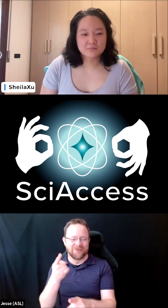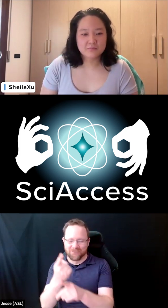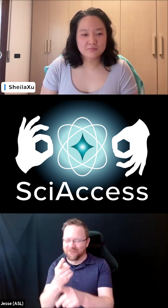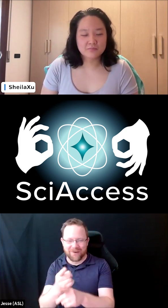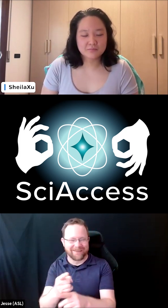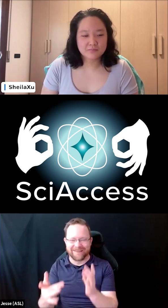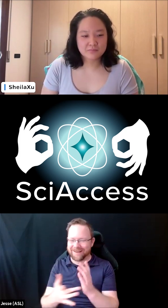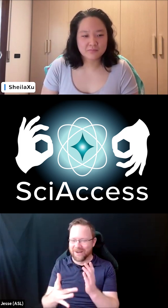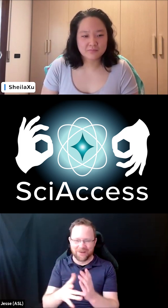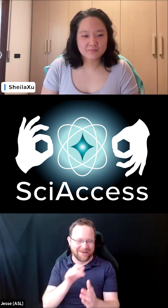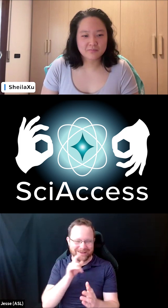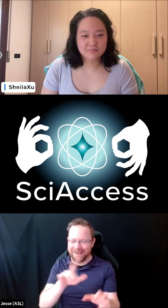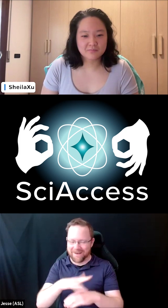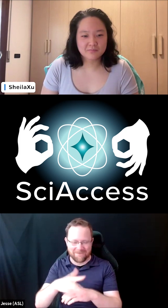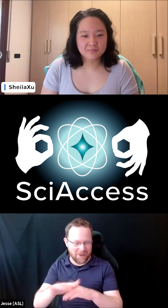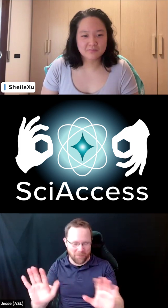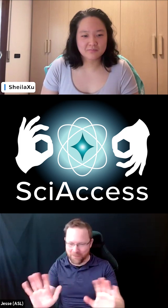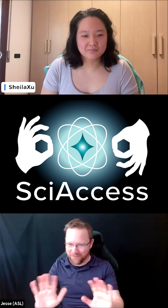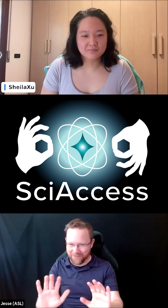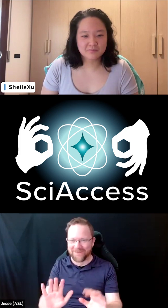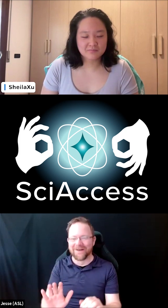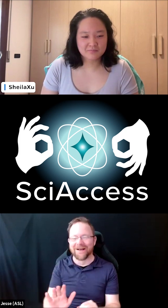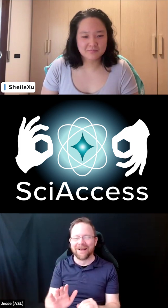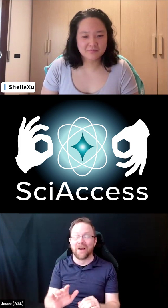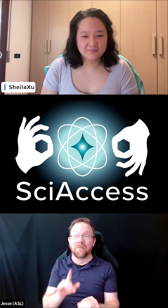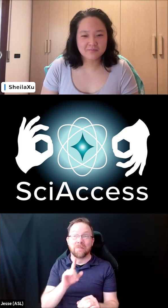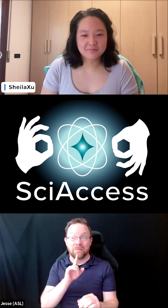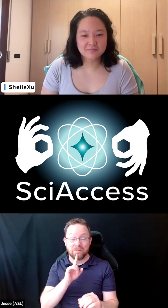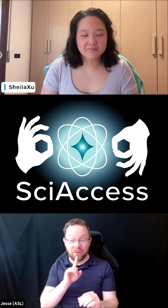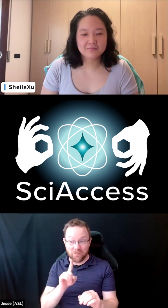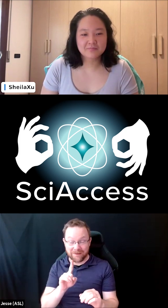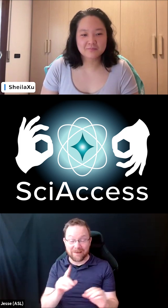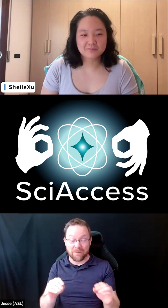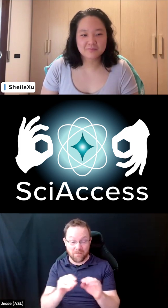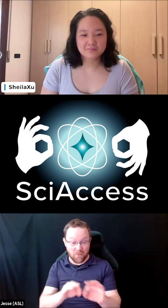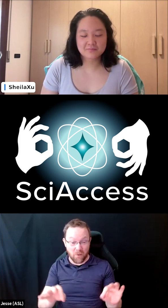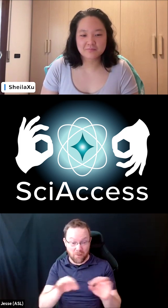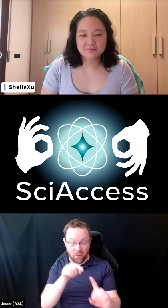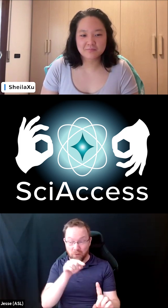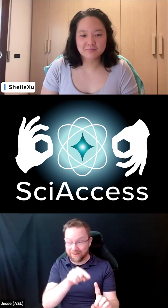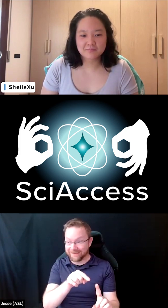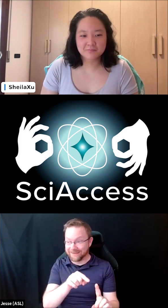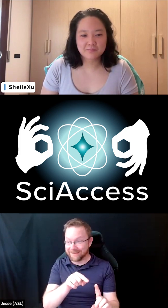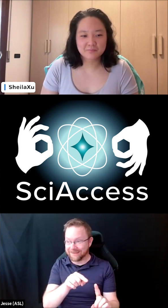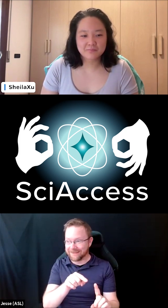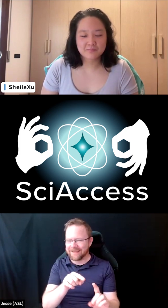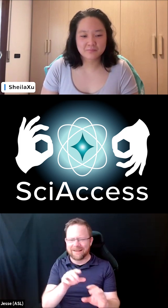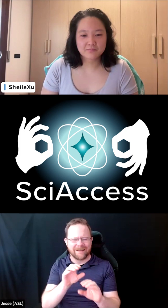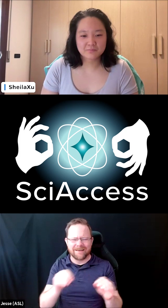nothing can replace the human mind and brain when it comes to